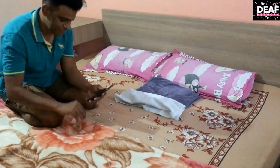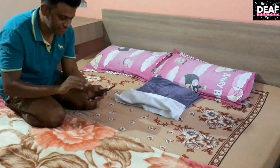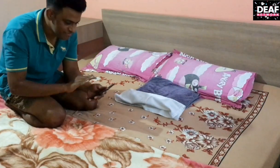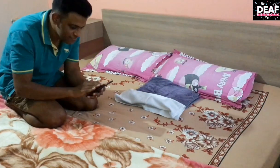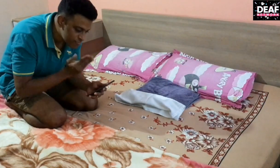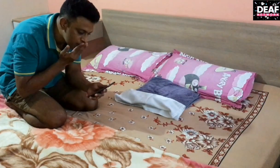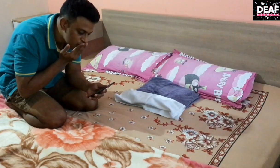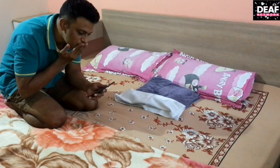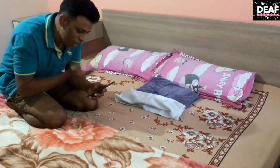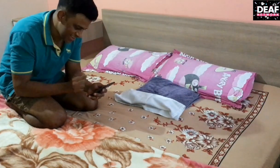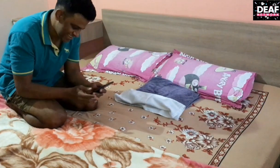My Darling!